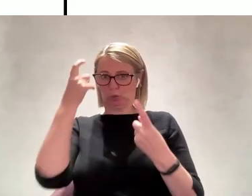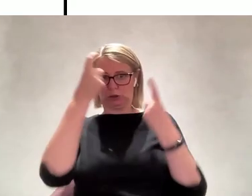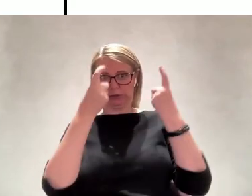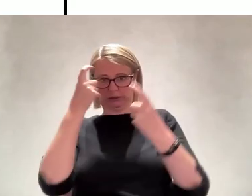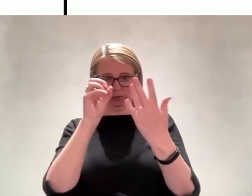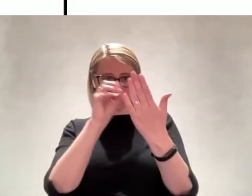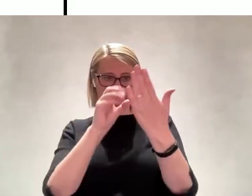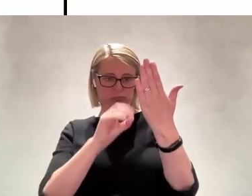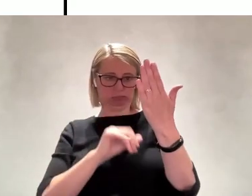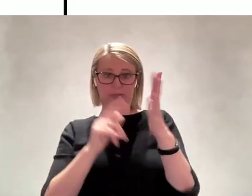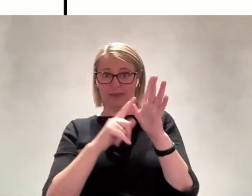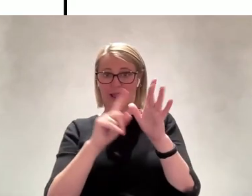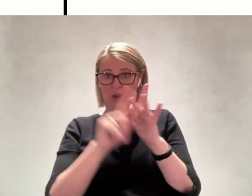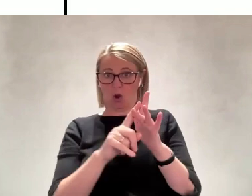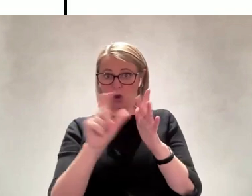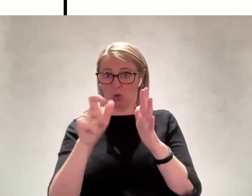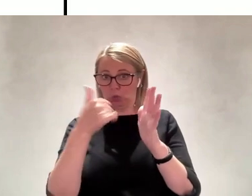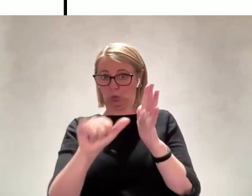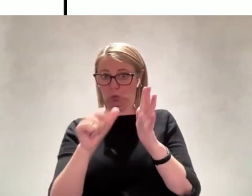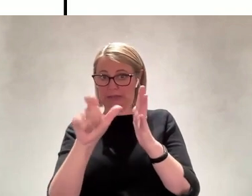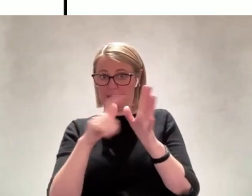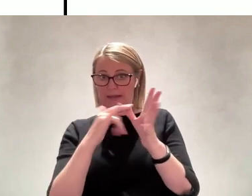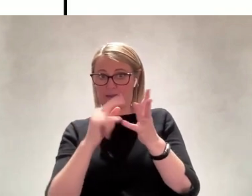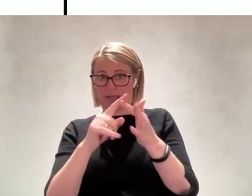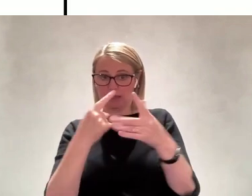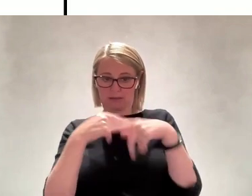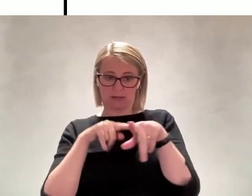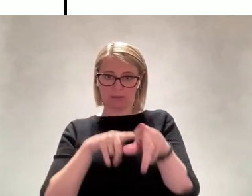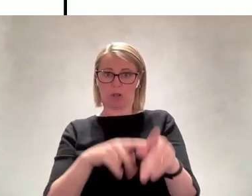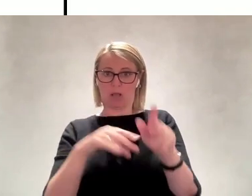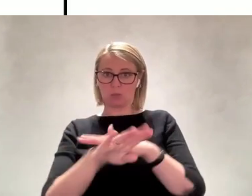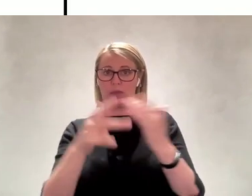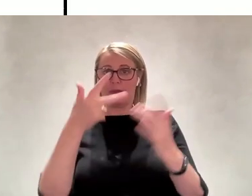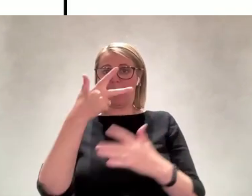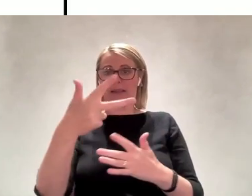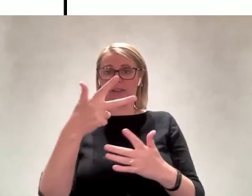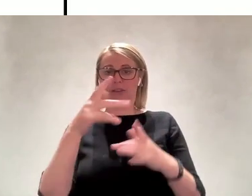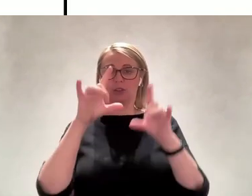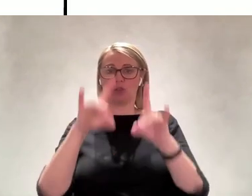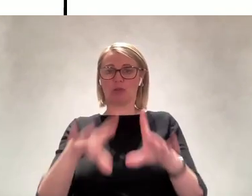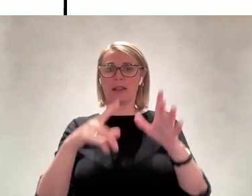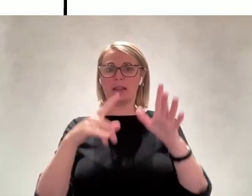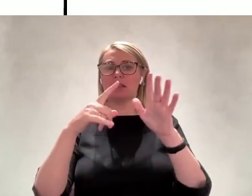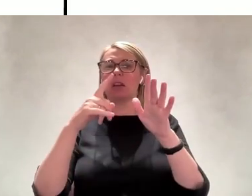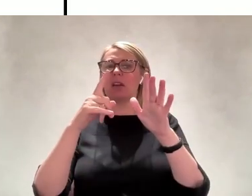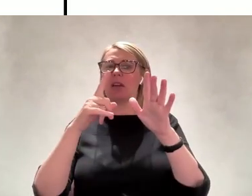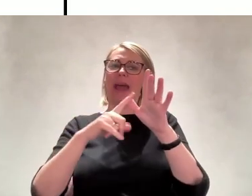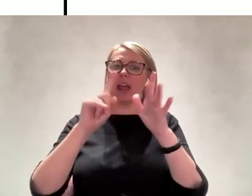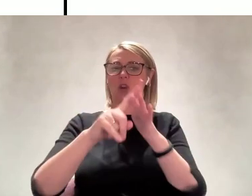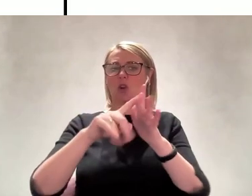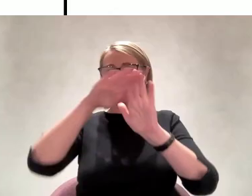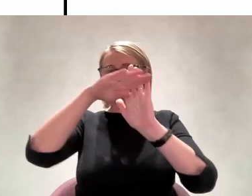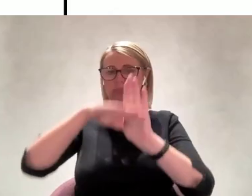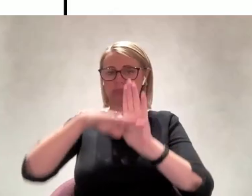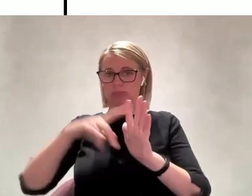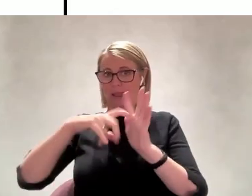and document whether your AI use case complies with the Australia's AI ethics principles, and to then